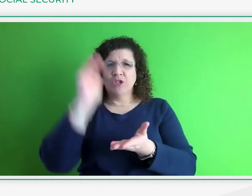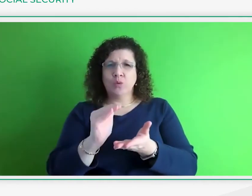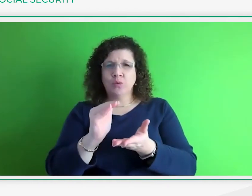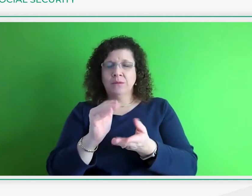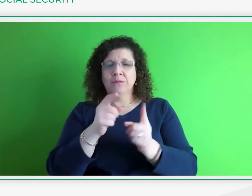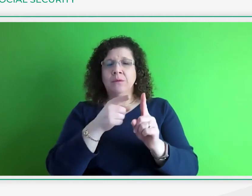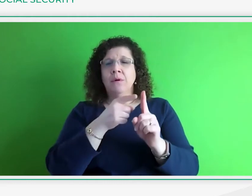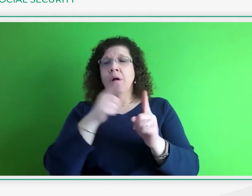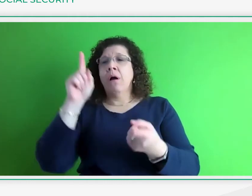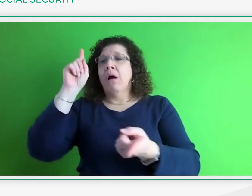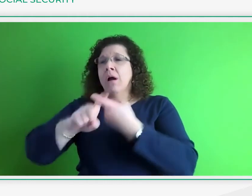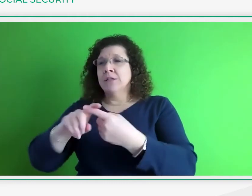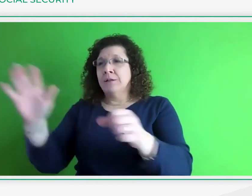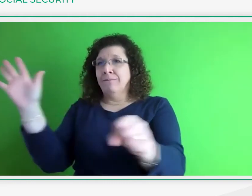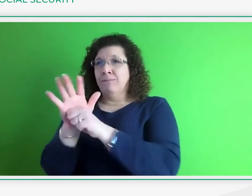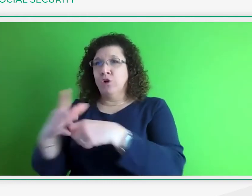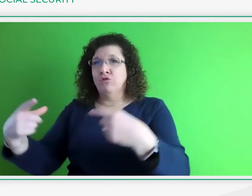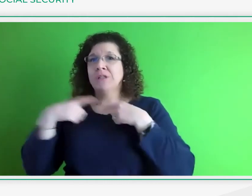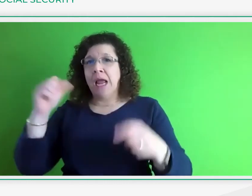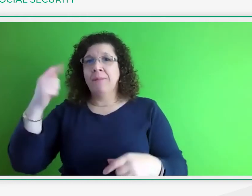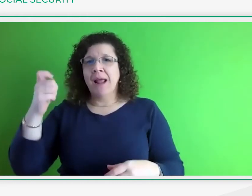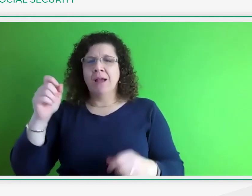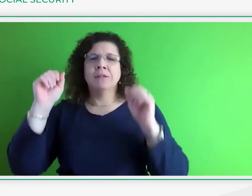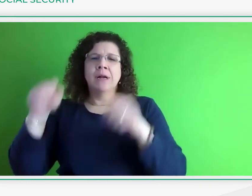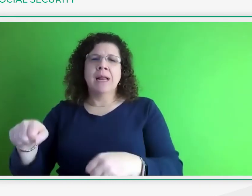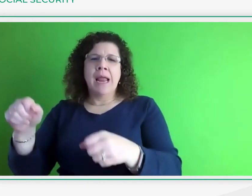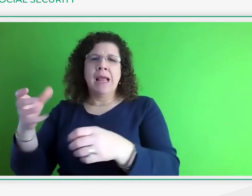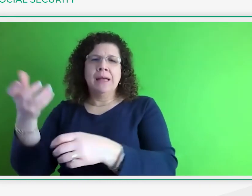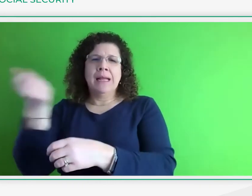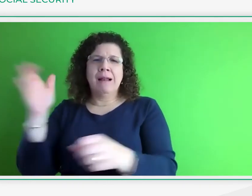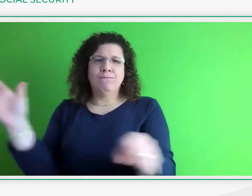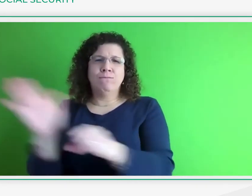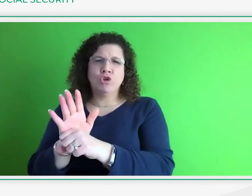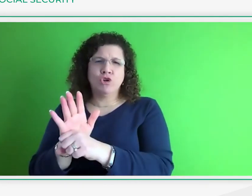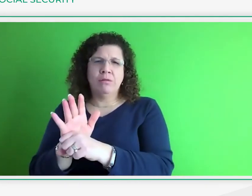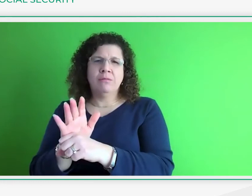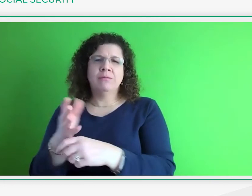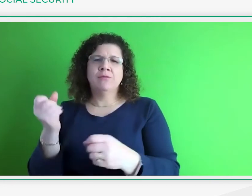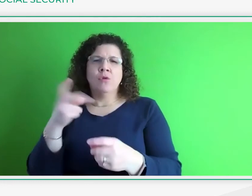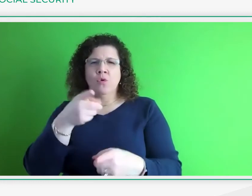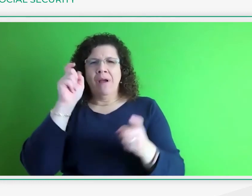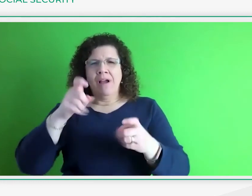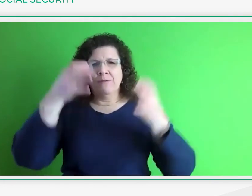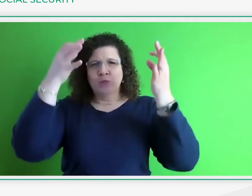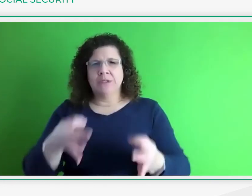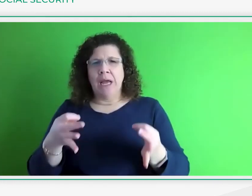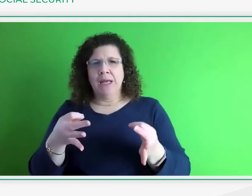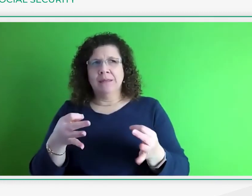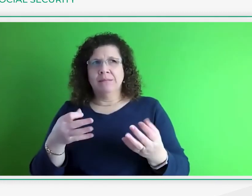But then it's reduced until you reach full retirement age, when you actually receive the full benefit.